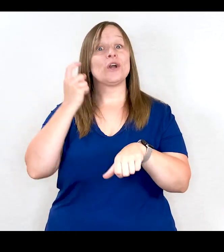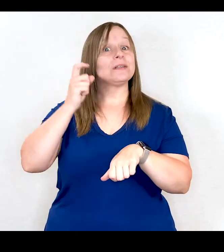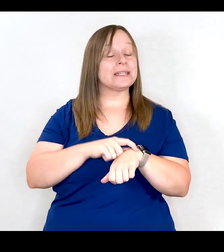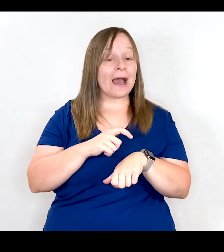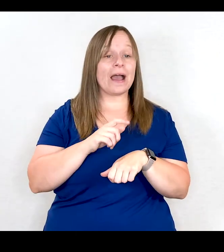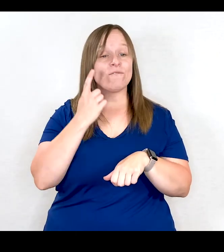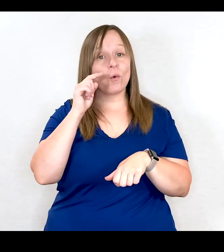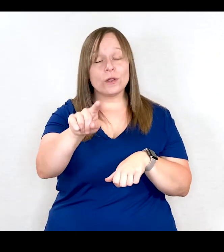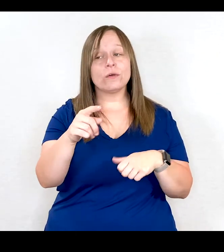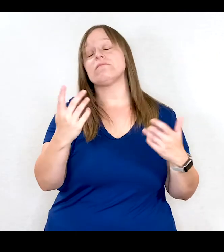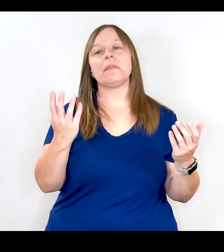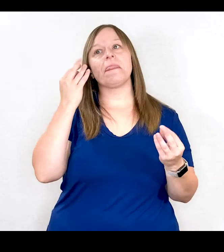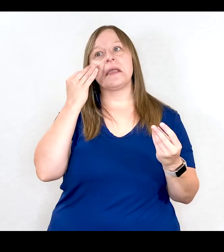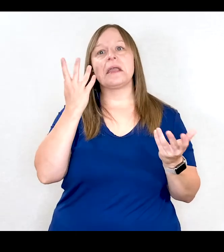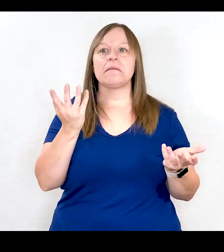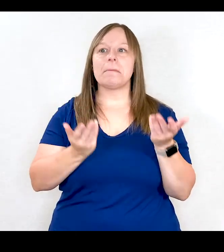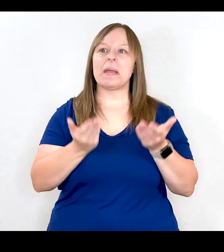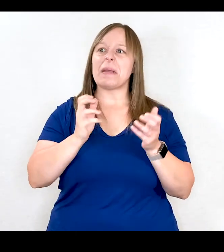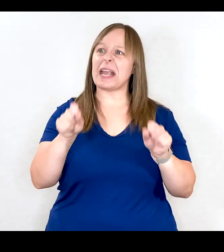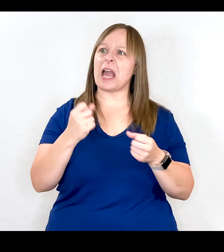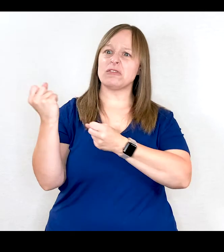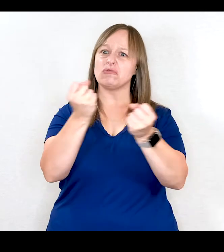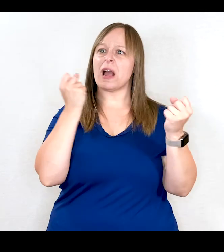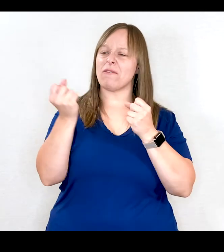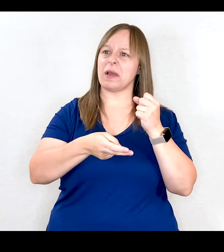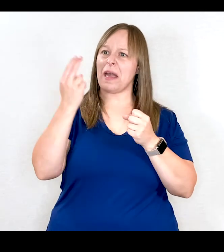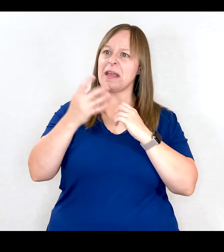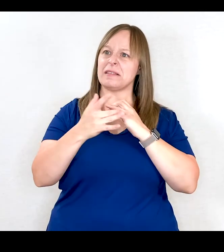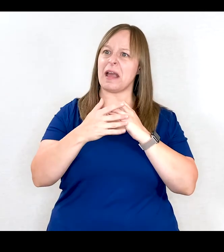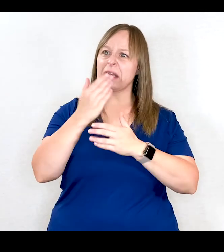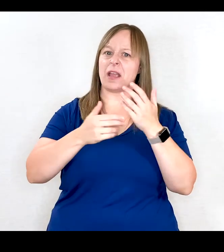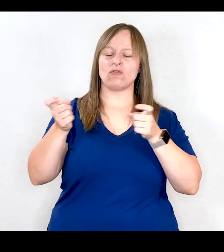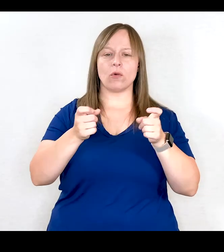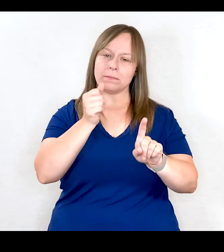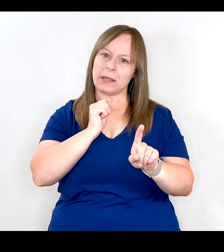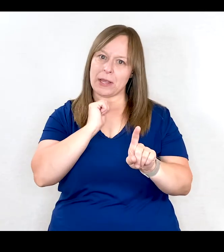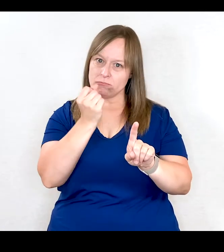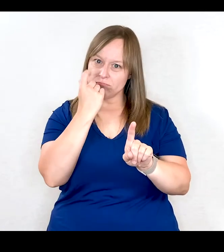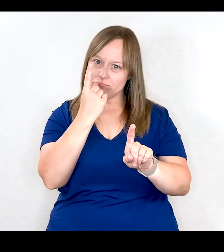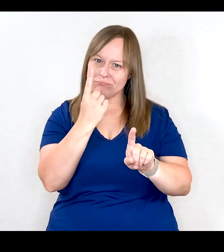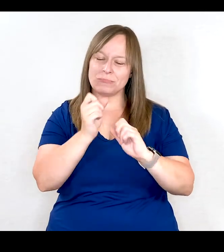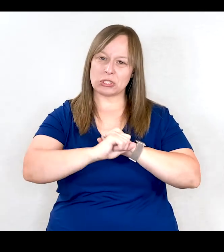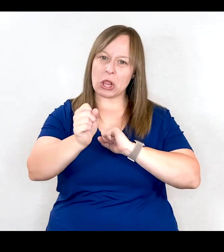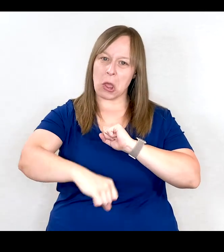If it's the first time out and you're thinking maybe I could drive with hi-tech hand controls-- be patient.